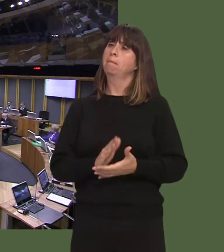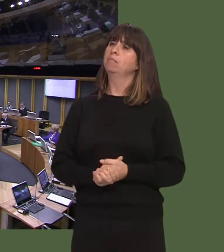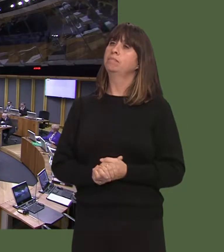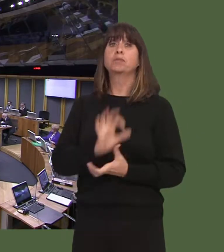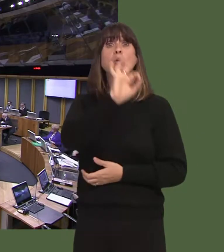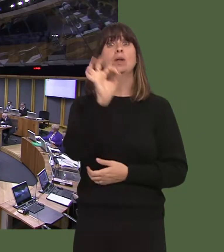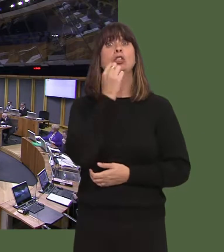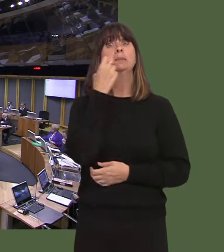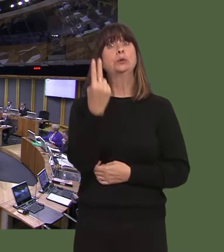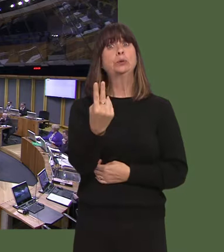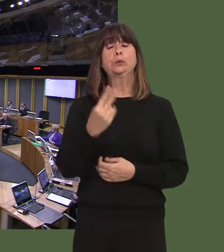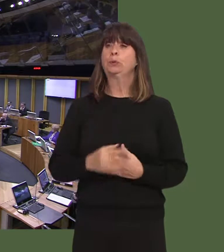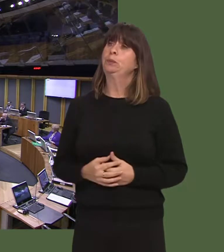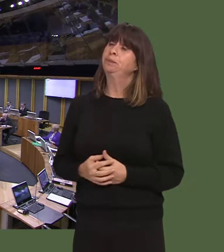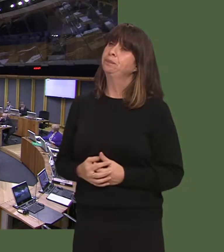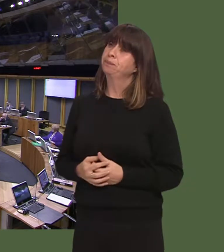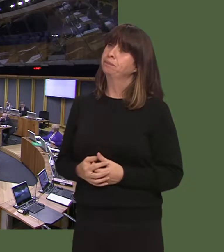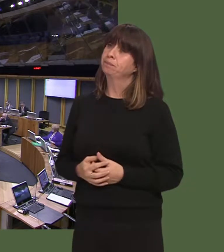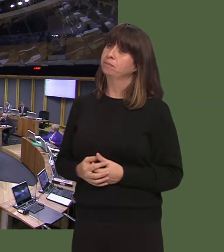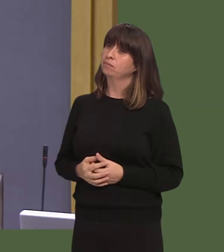Si‚n Gwenllian AM: 2.